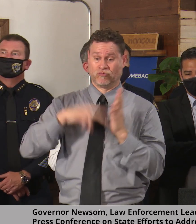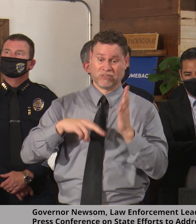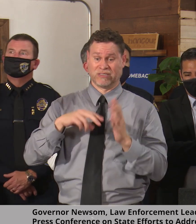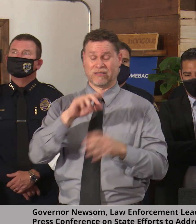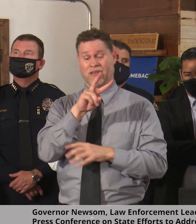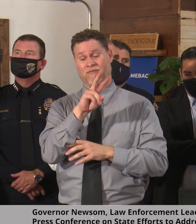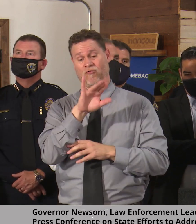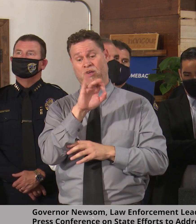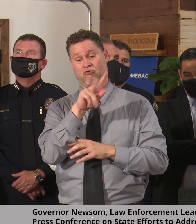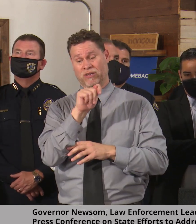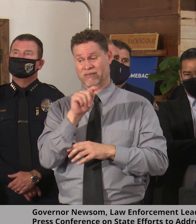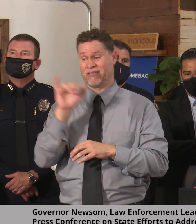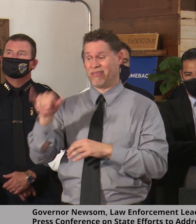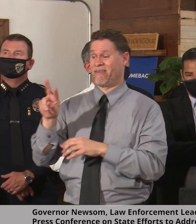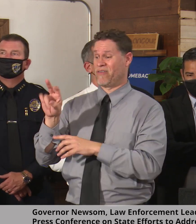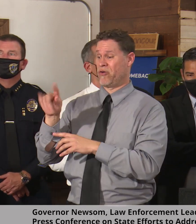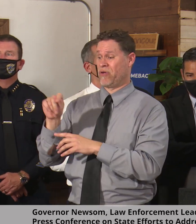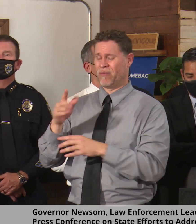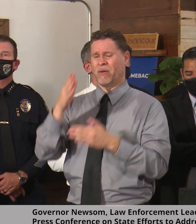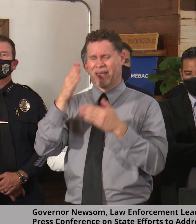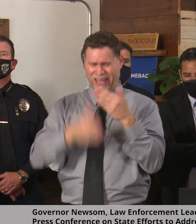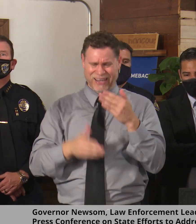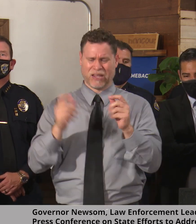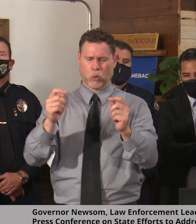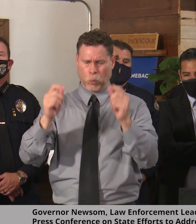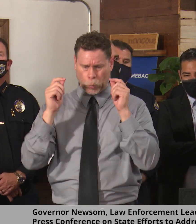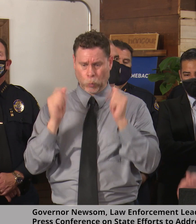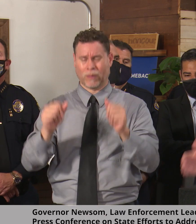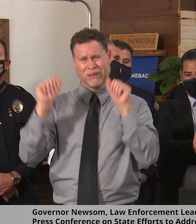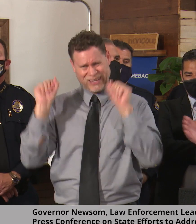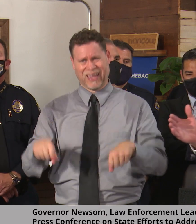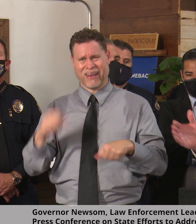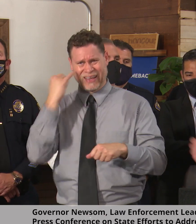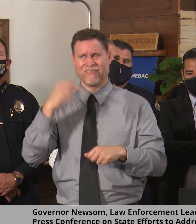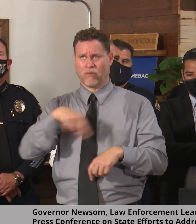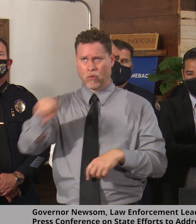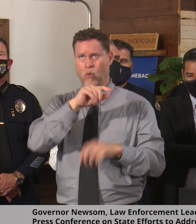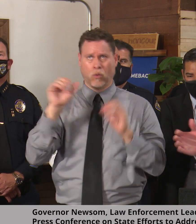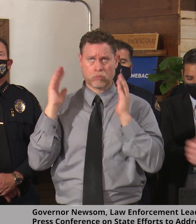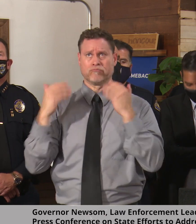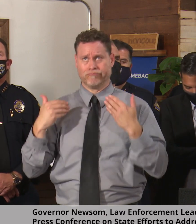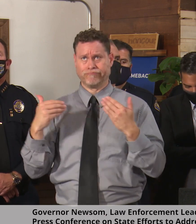Get vaccinated. We can end this thing quickly if everybody just went out got vaccinated. It's free,